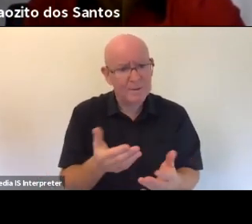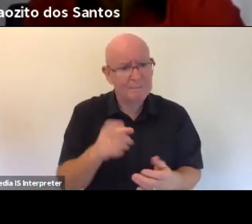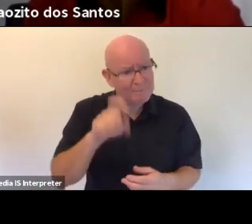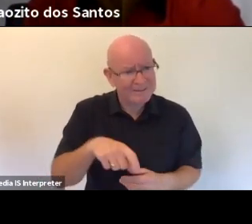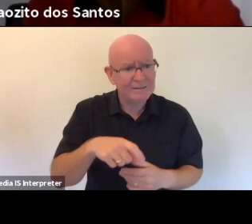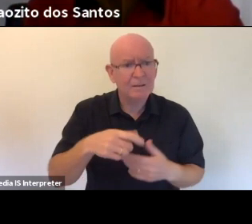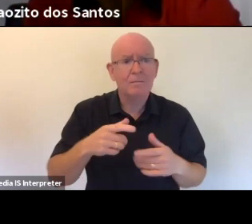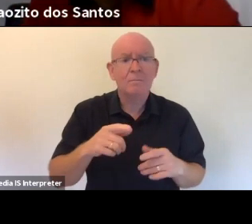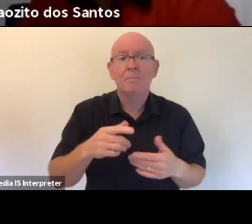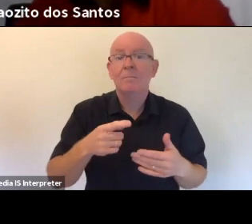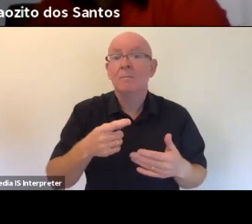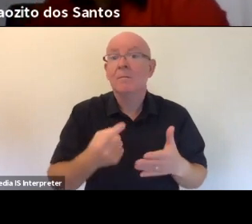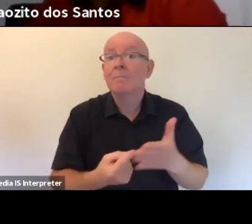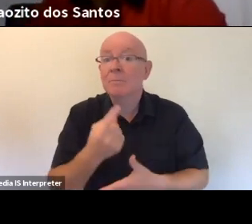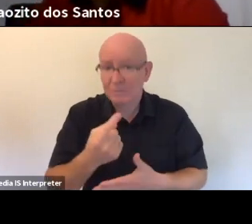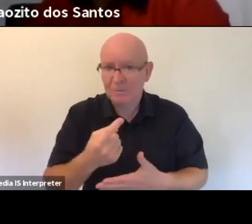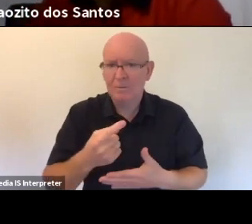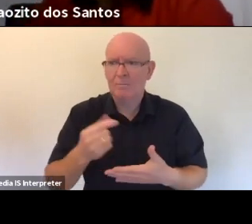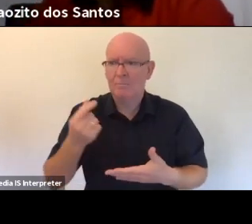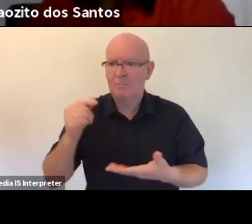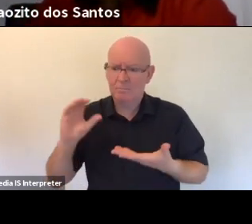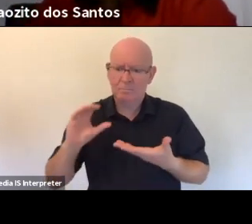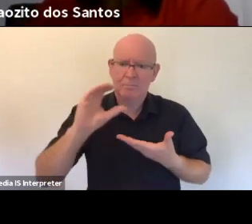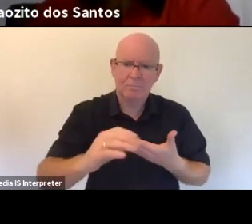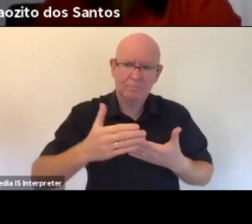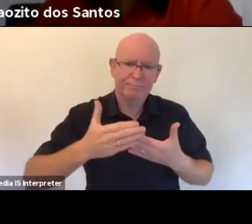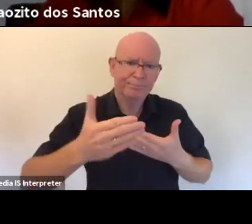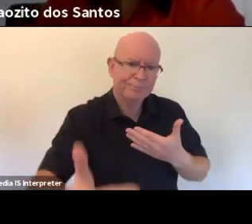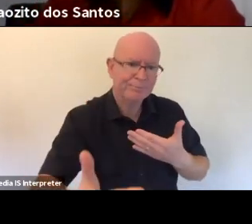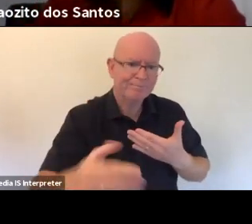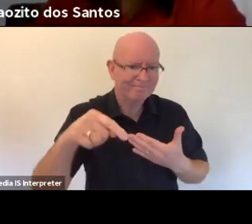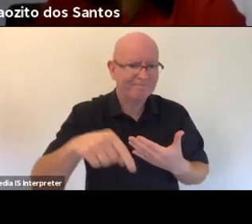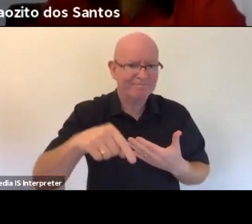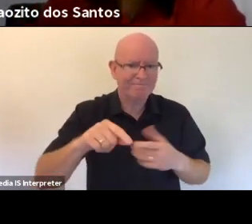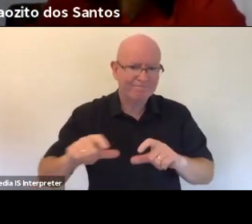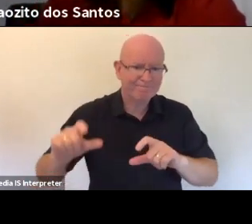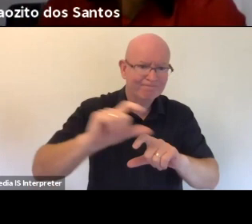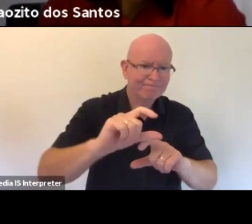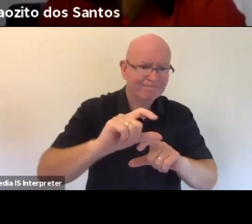Not only for household support, for income under five hundred per month.